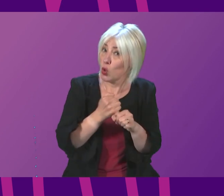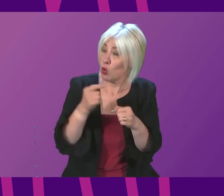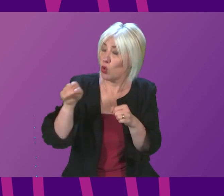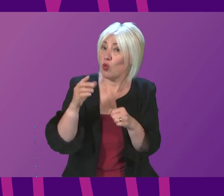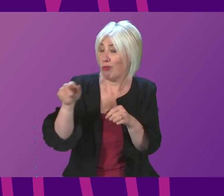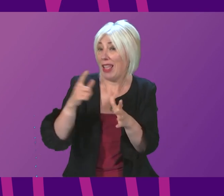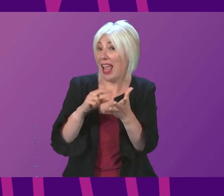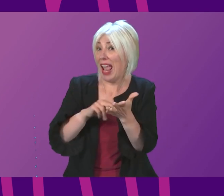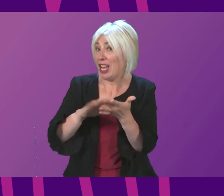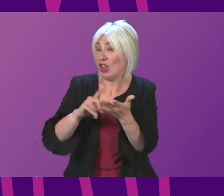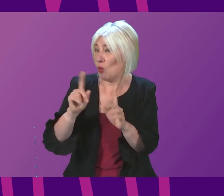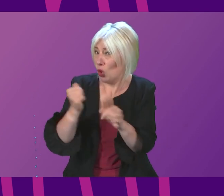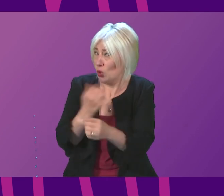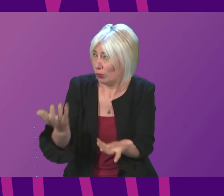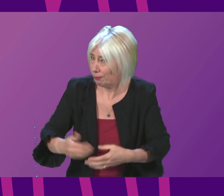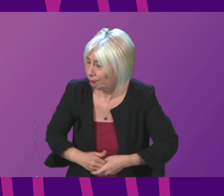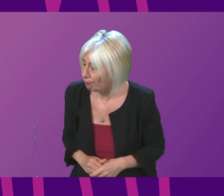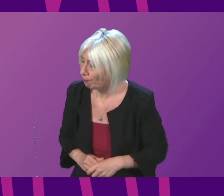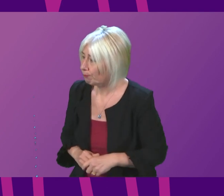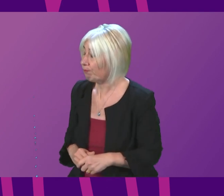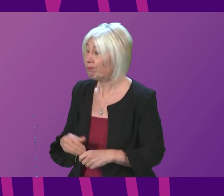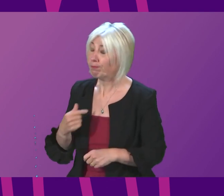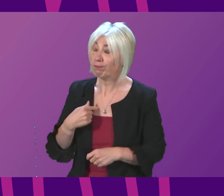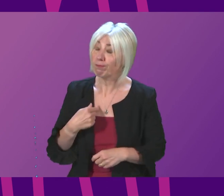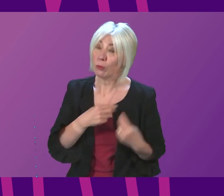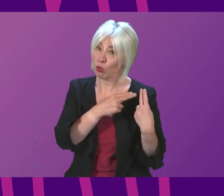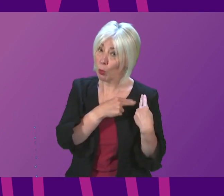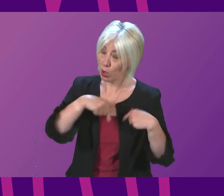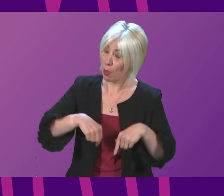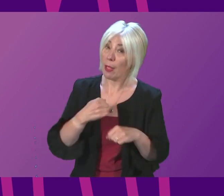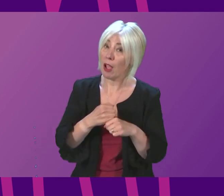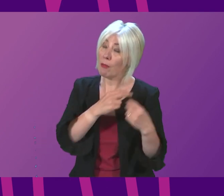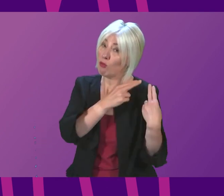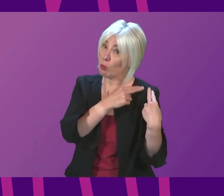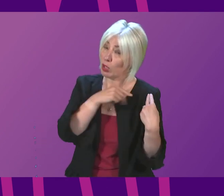First, I am responsible and this Government is responsible for NHS Scotland, but as I